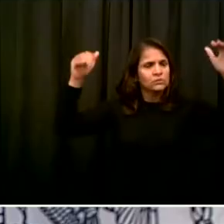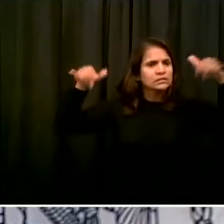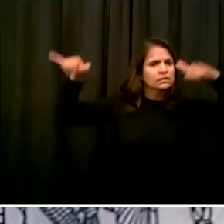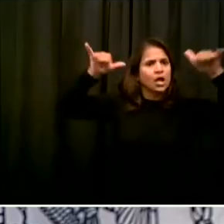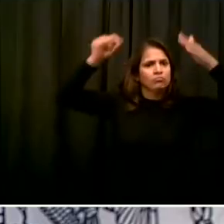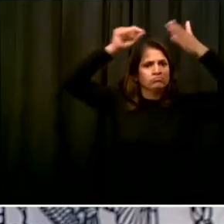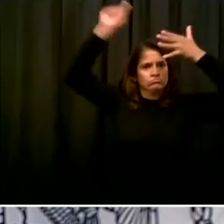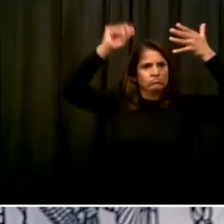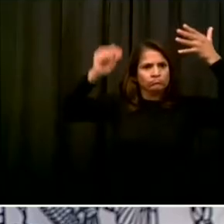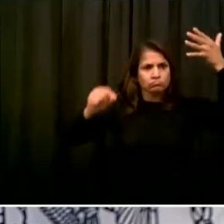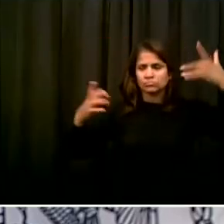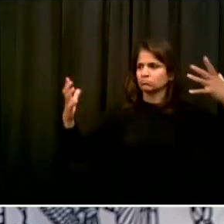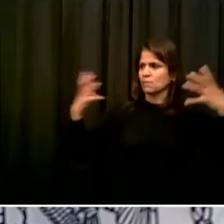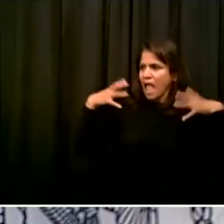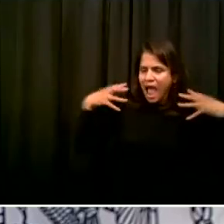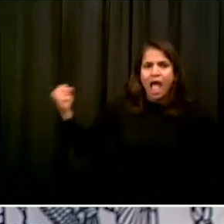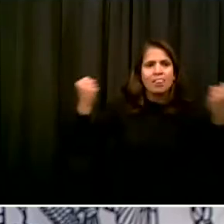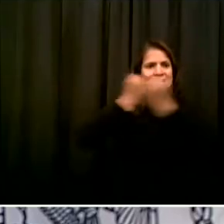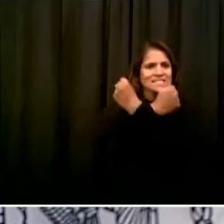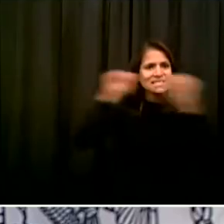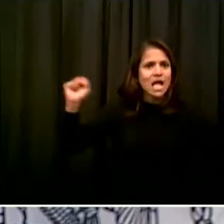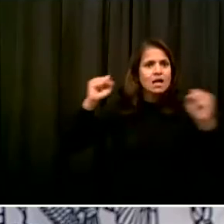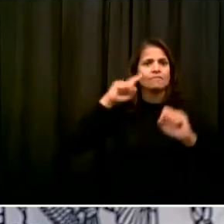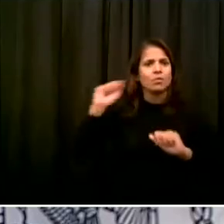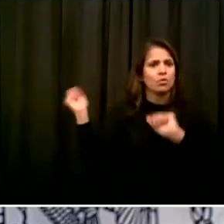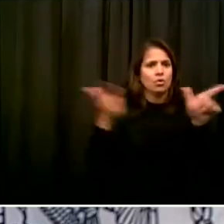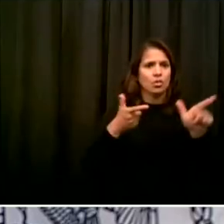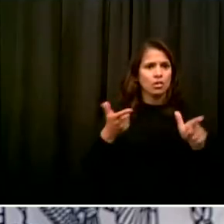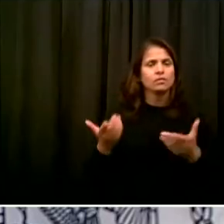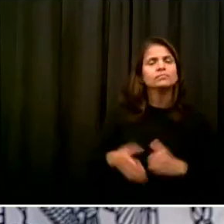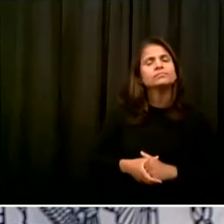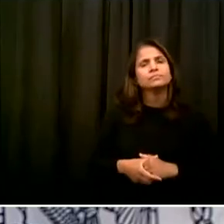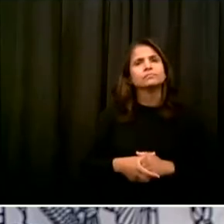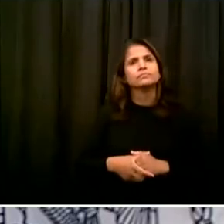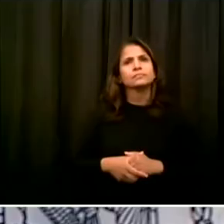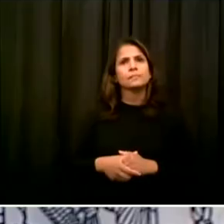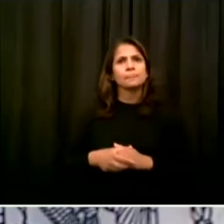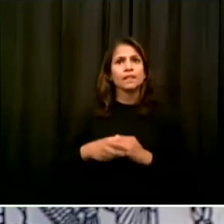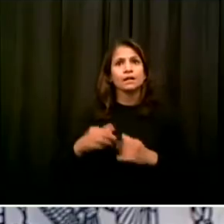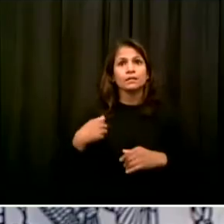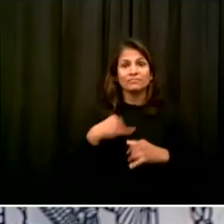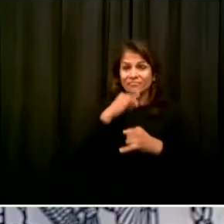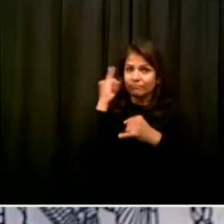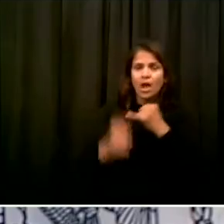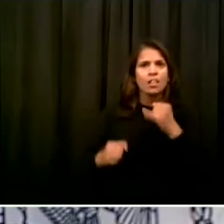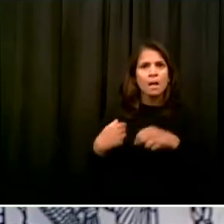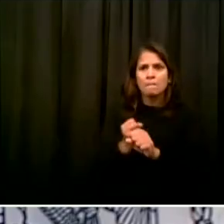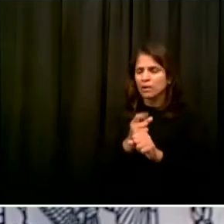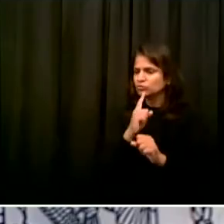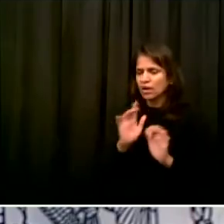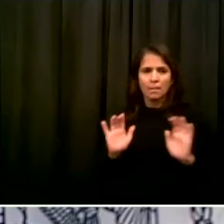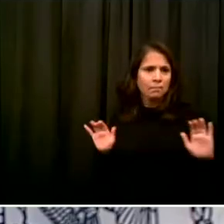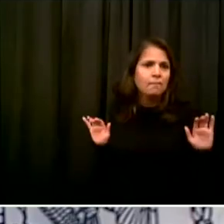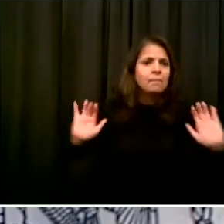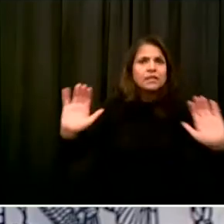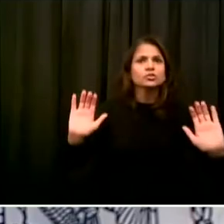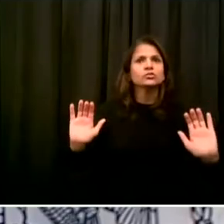DADI NGTO IT.